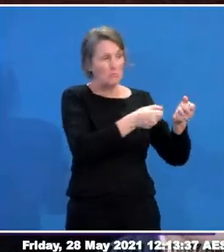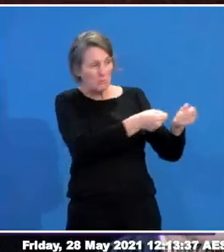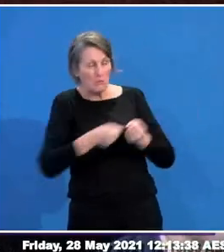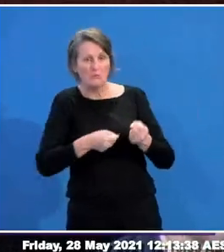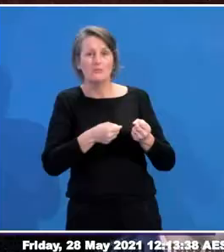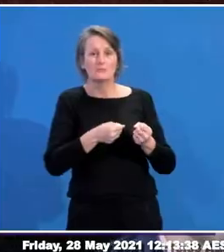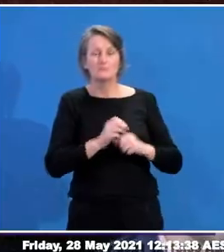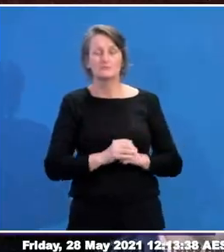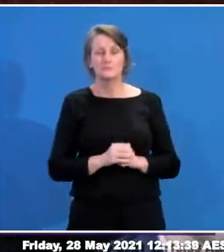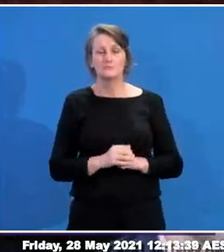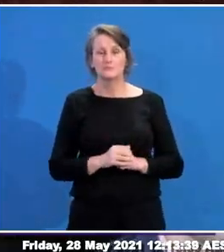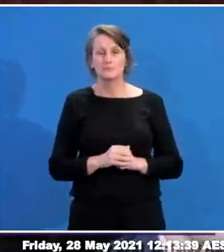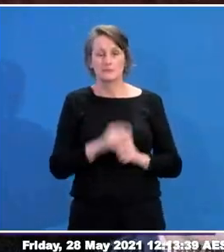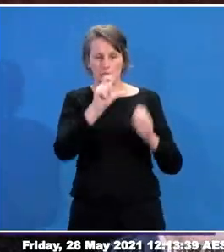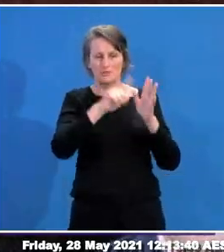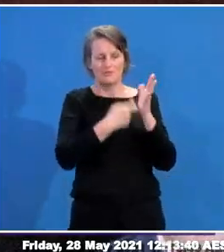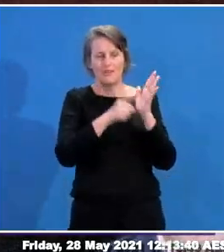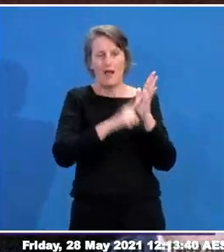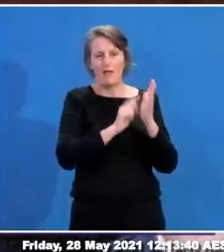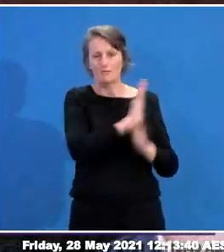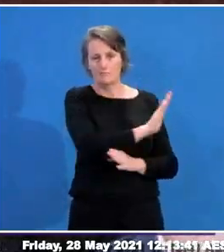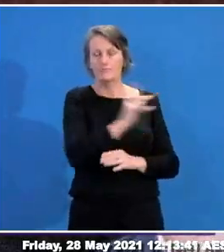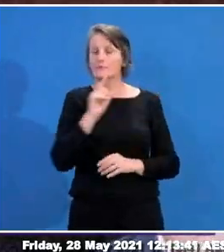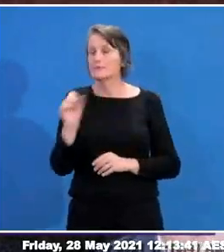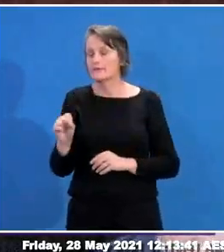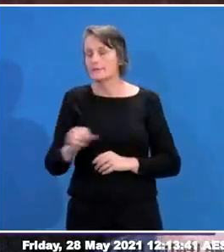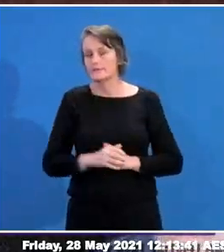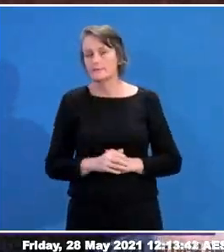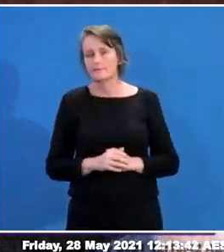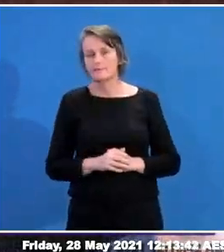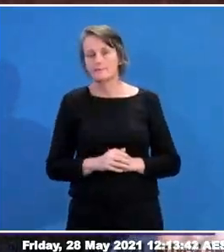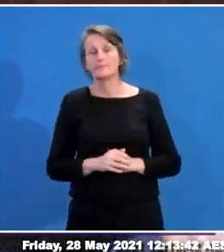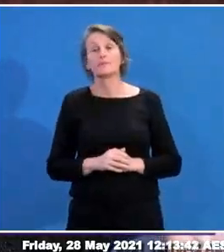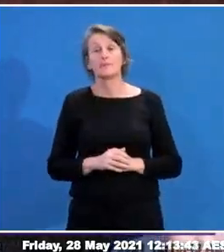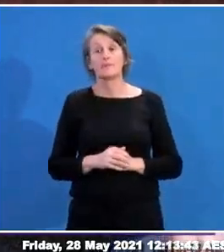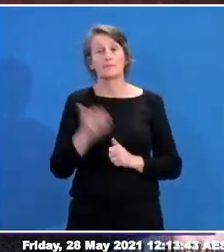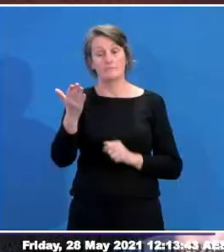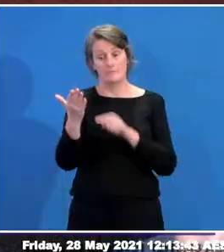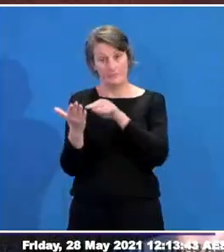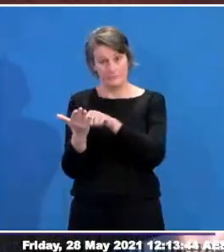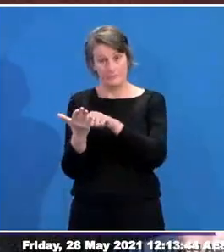Yes. Can I take you to Ms Piaud's report, page five.